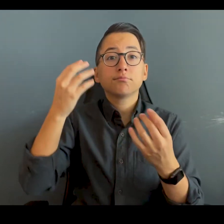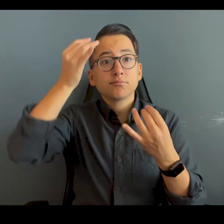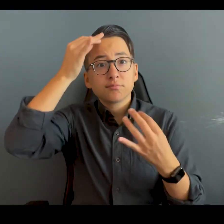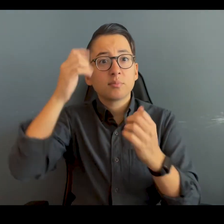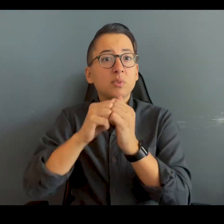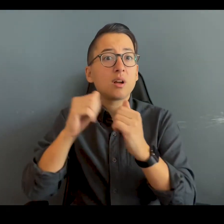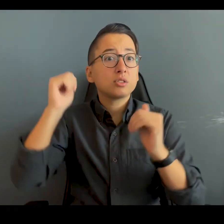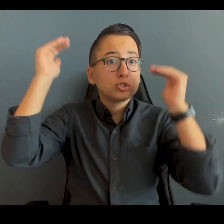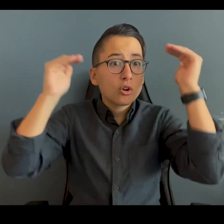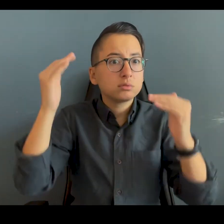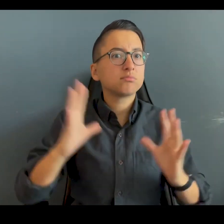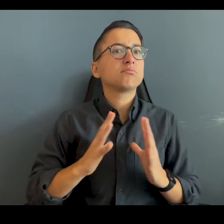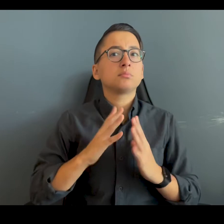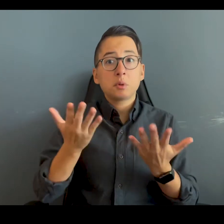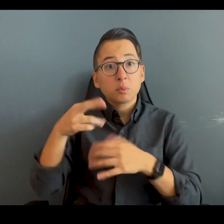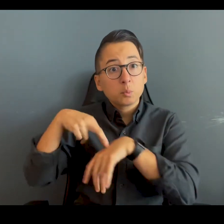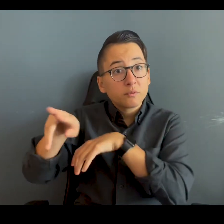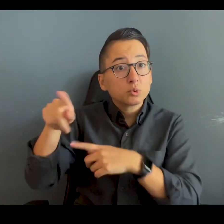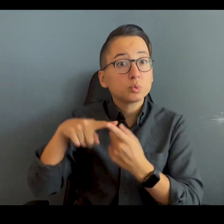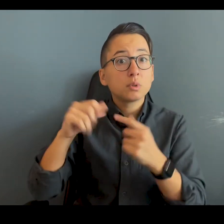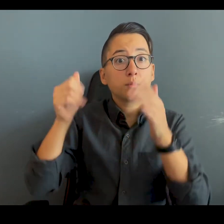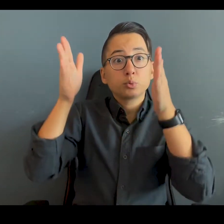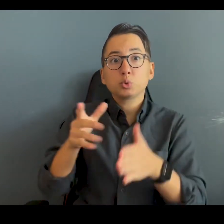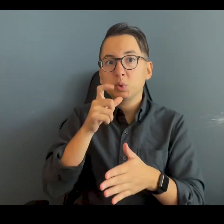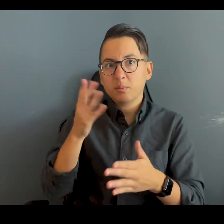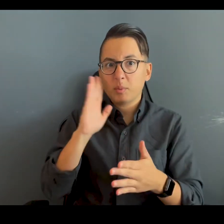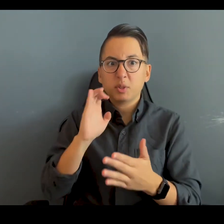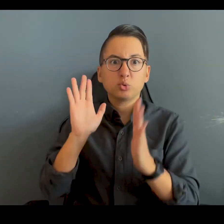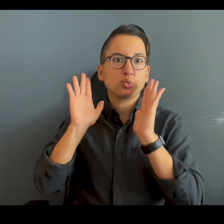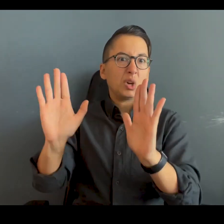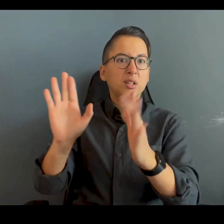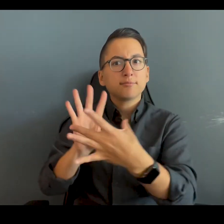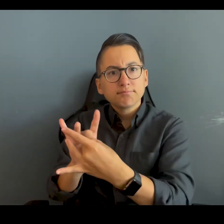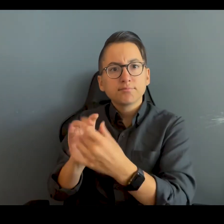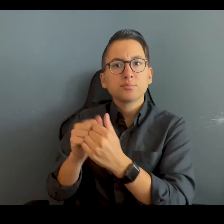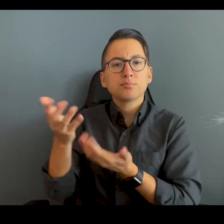Maybe they need an adult they would build trust and talk to, and possibly need more